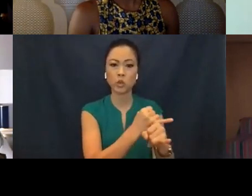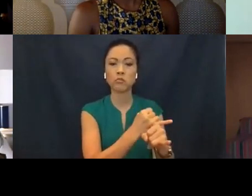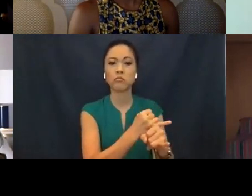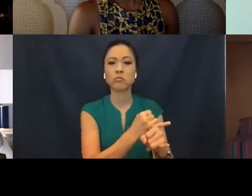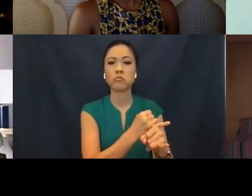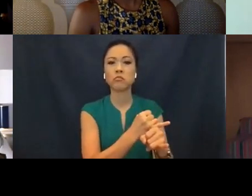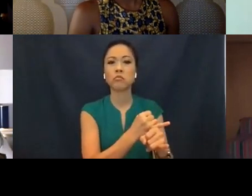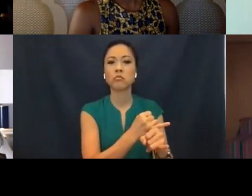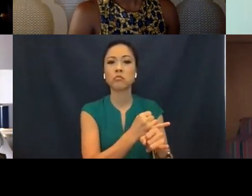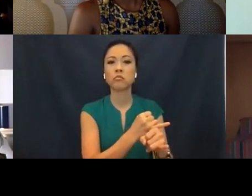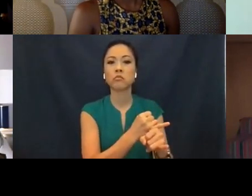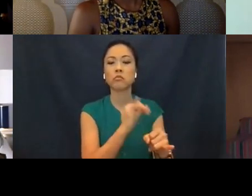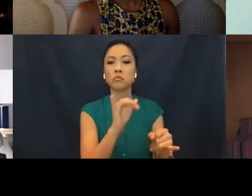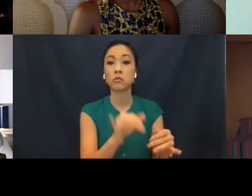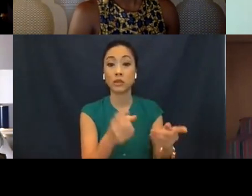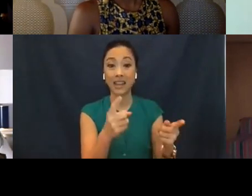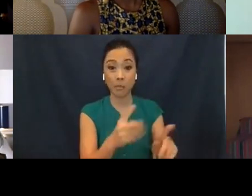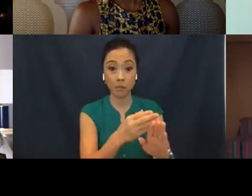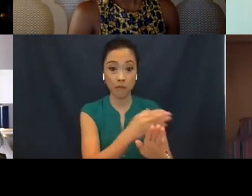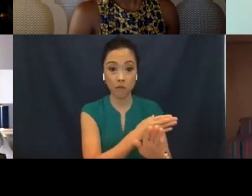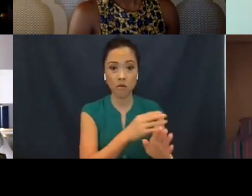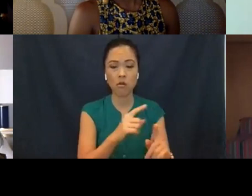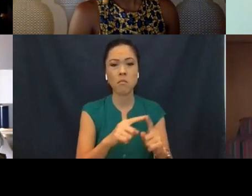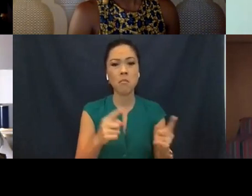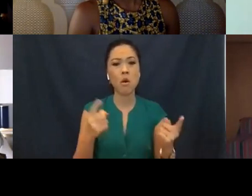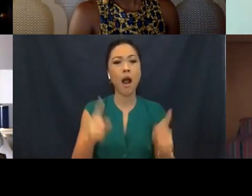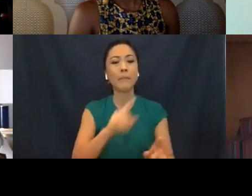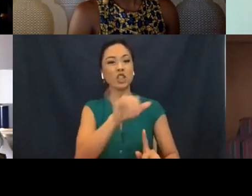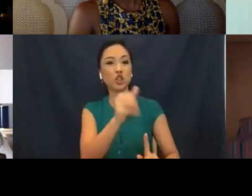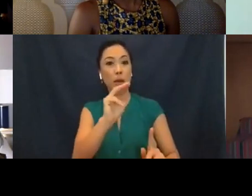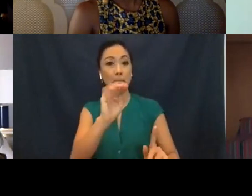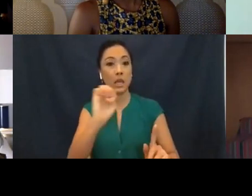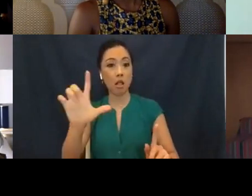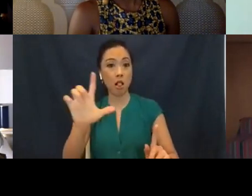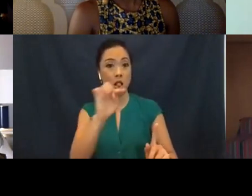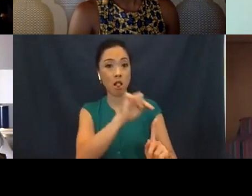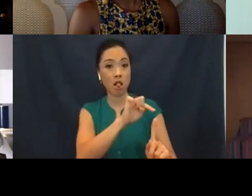Jameel was making work that he wanted to decenter the black